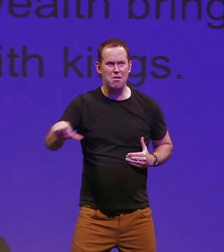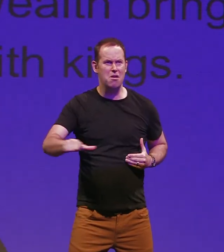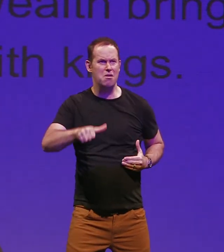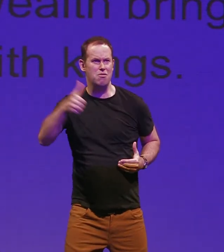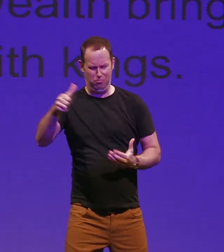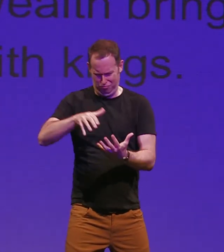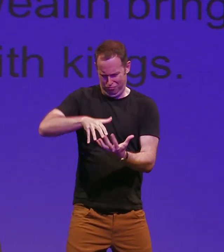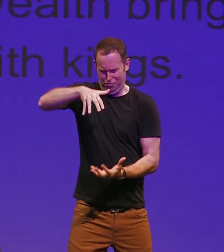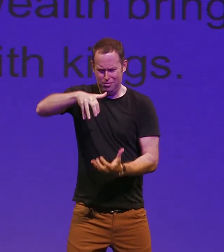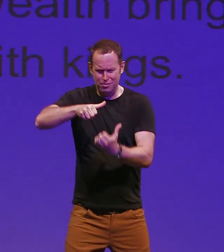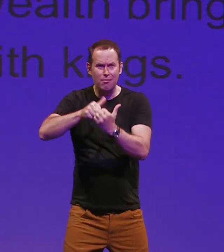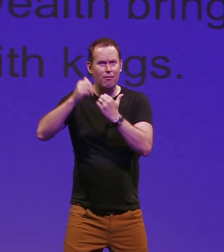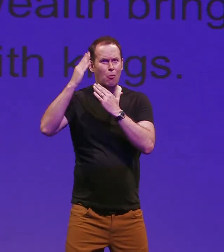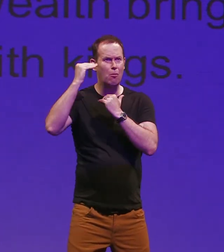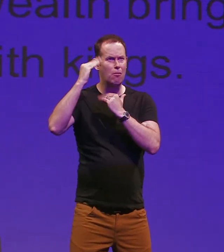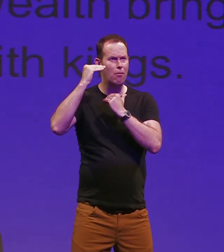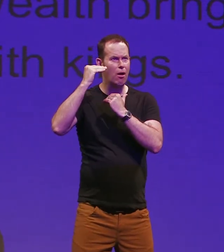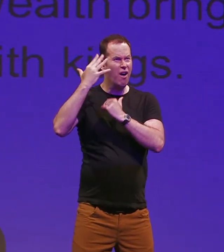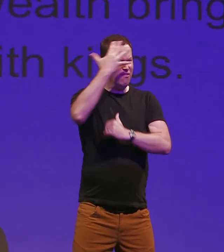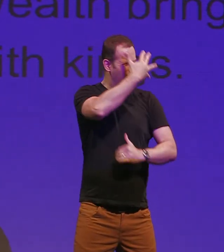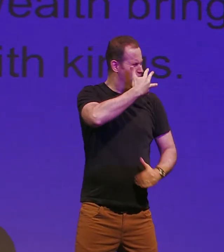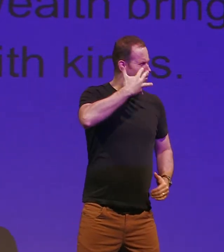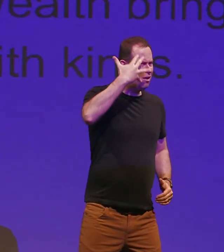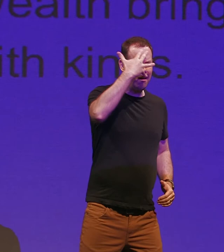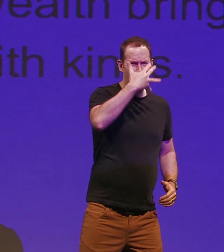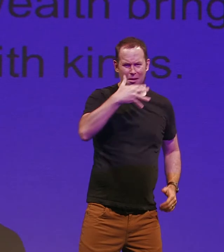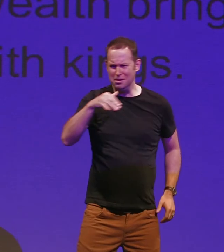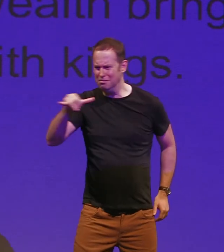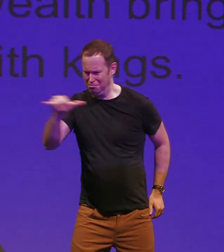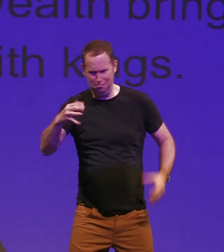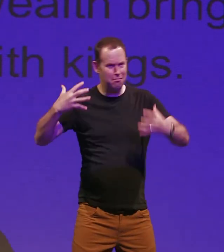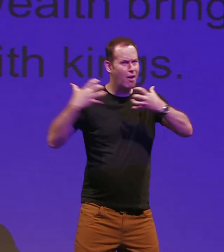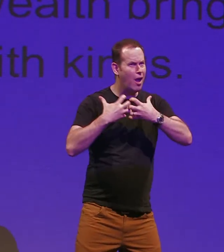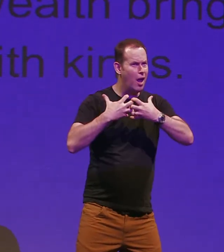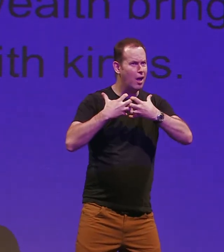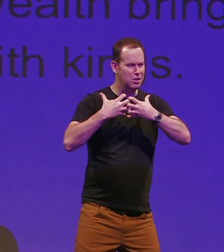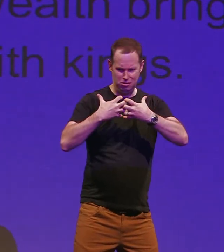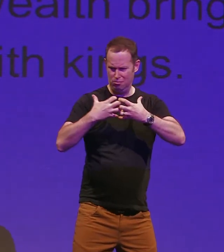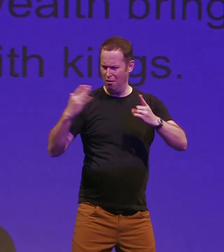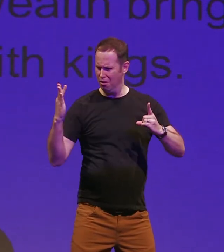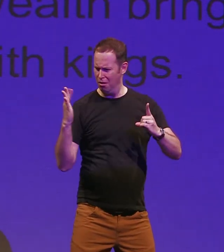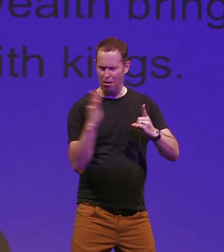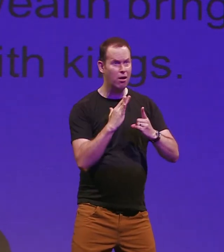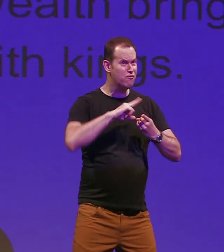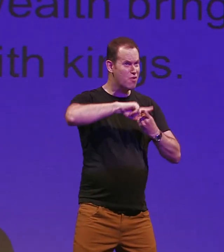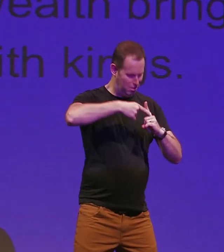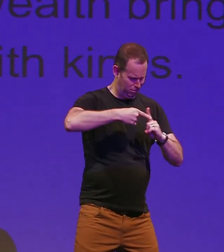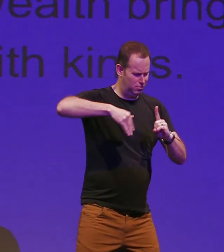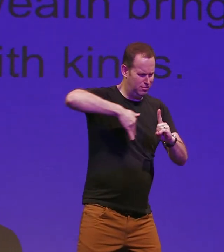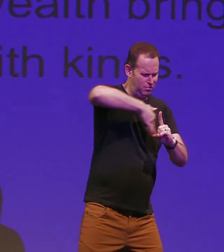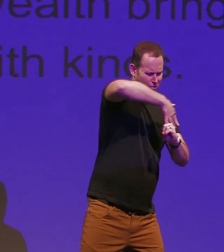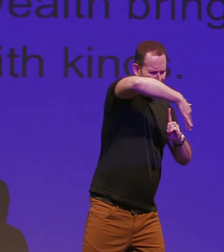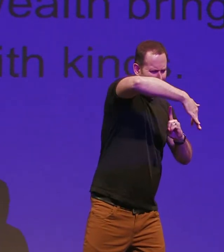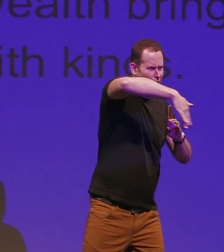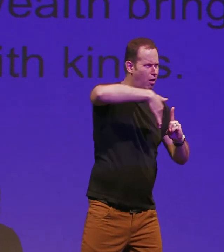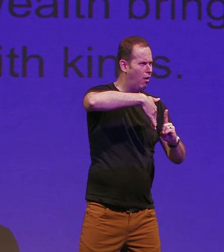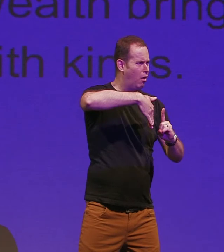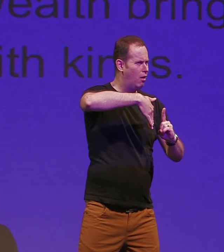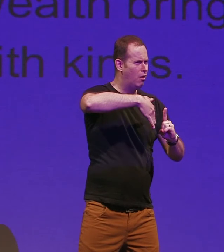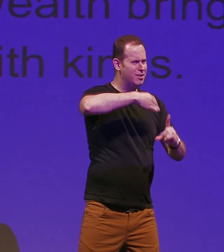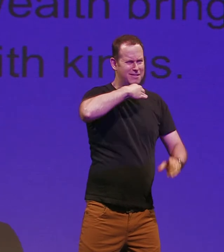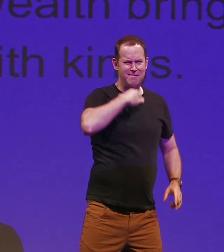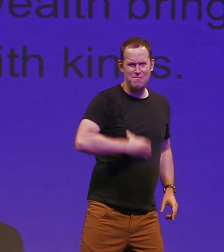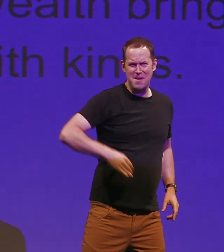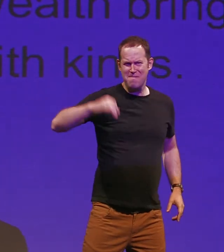more rich and hope featured like him like him with friends possessed desiring